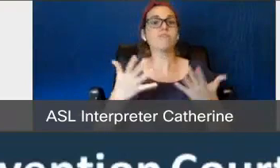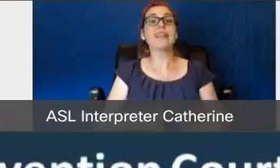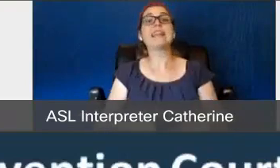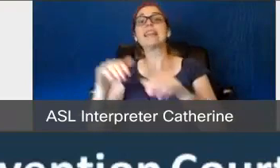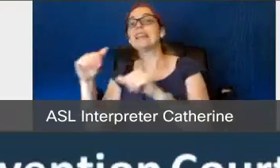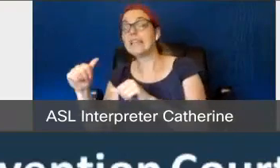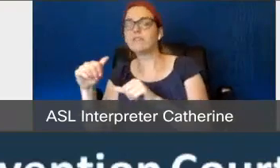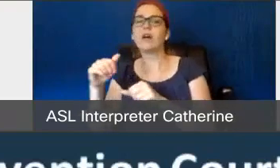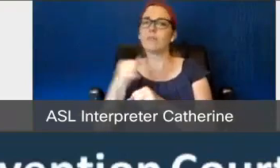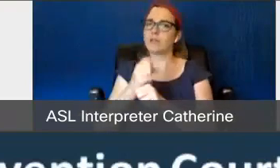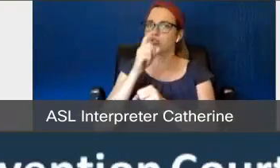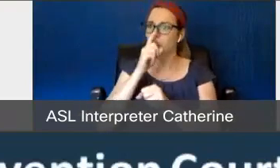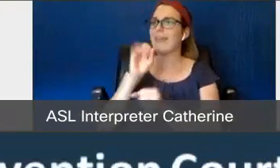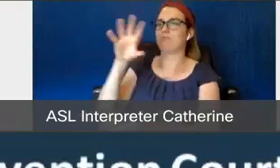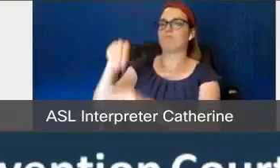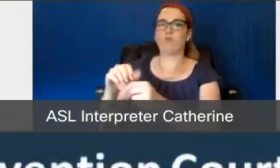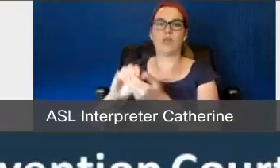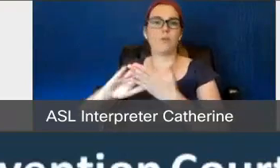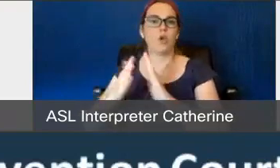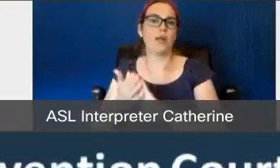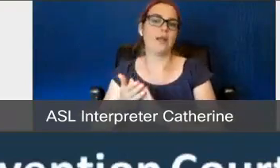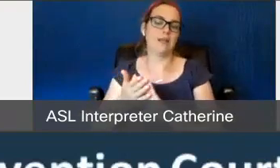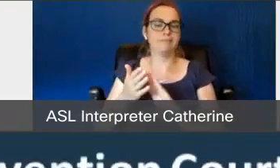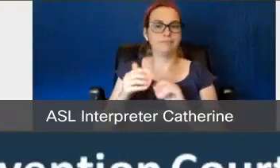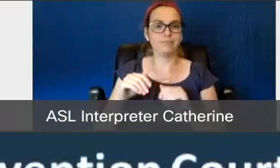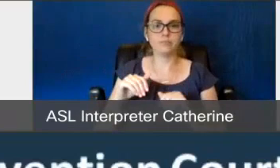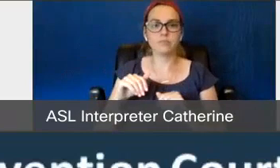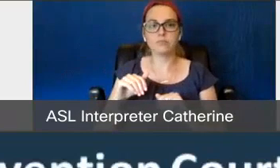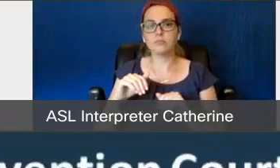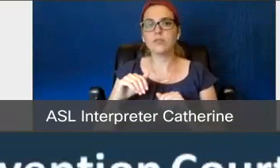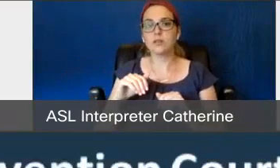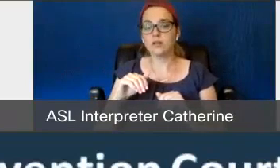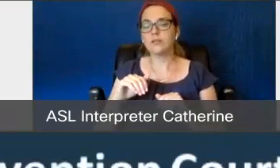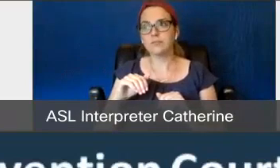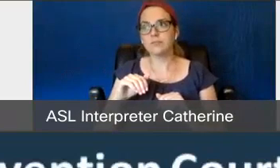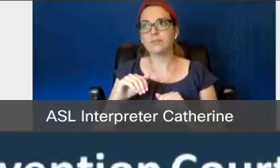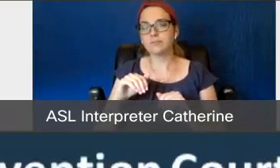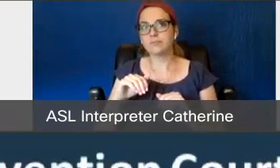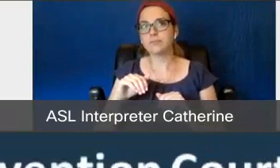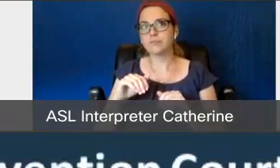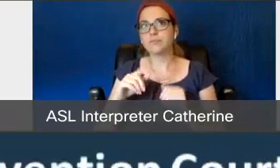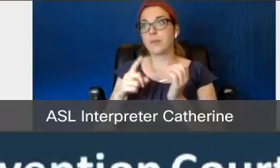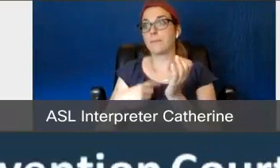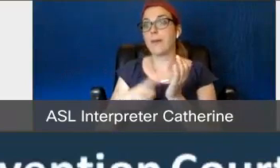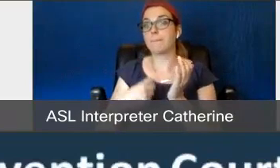if your jails uses injectable naltrexone like we do sometimes after they meet with the medical technicians